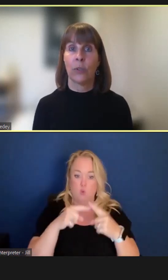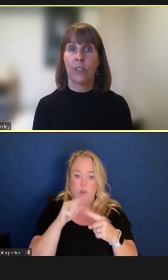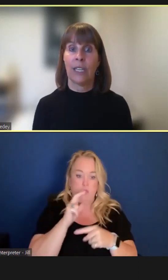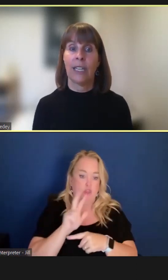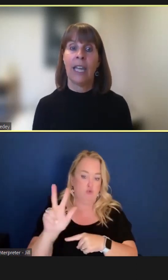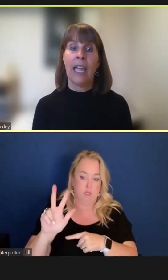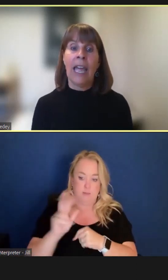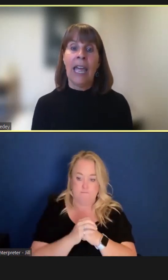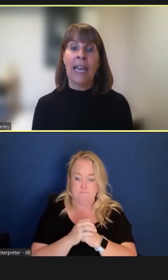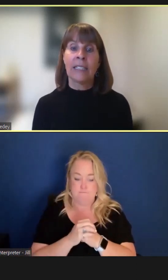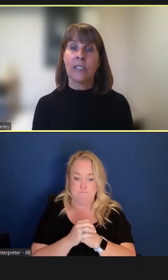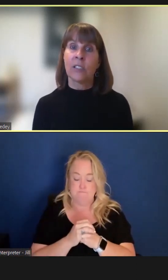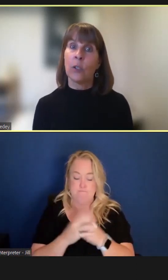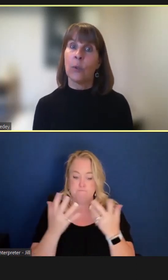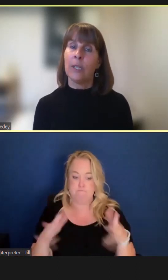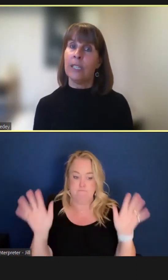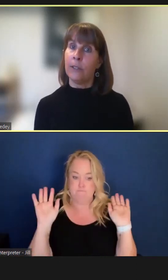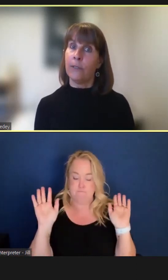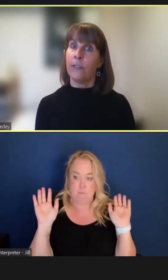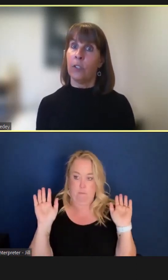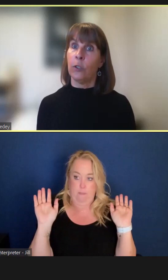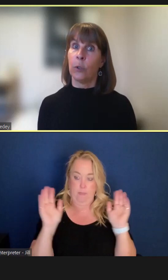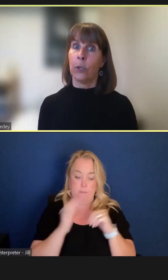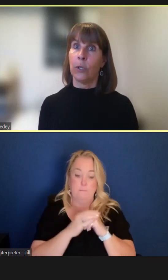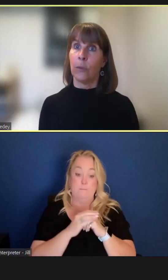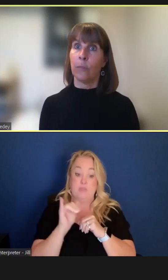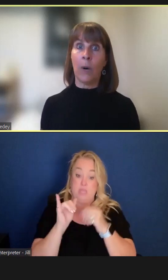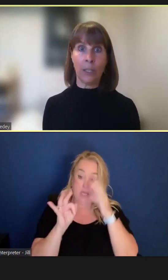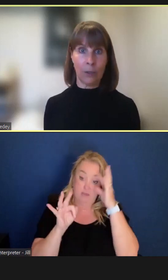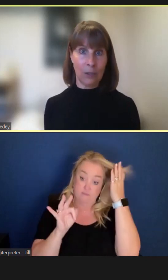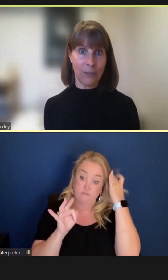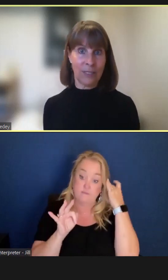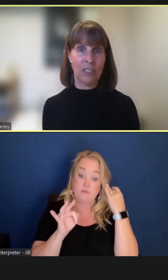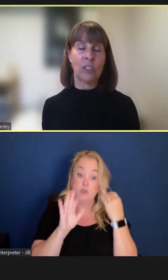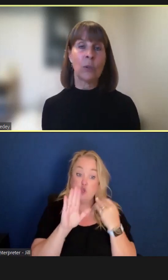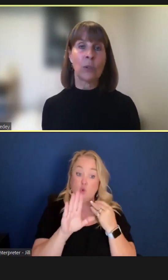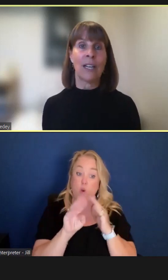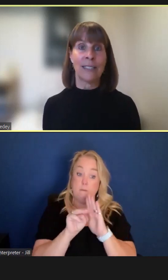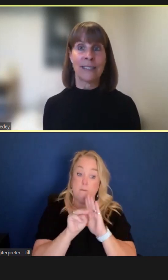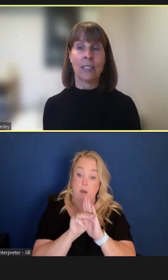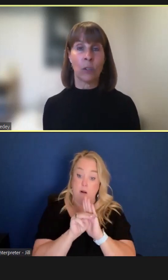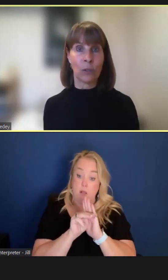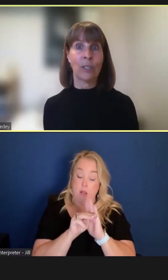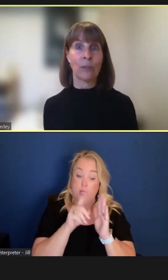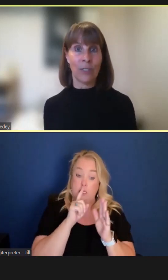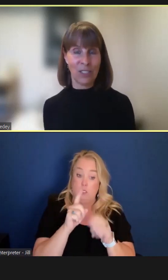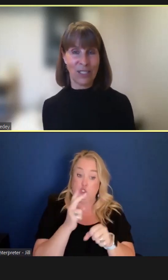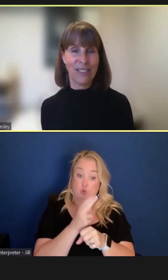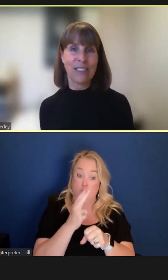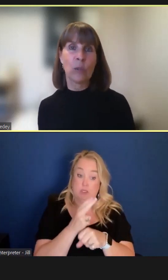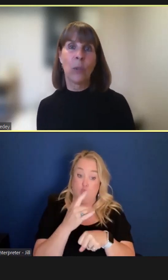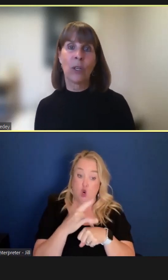day and so if your model is utilizing early interventionists as part of the